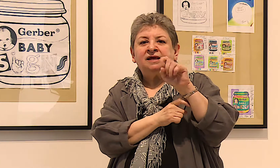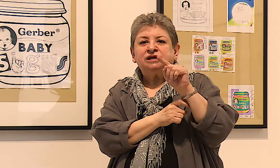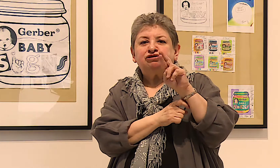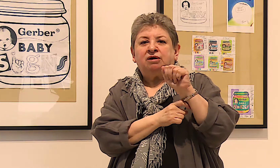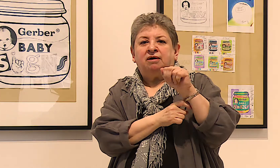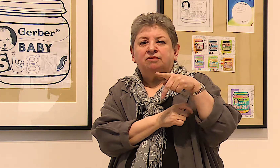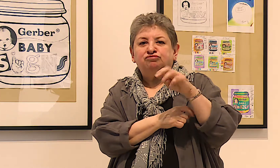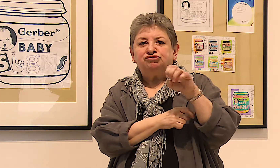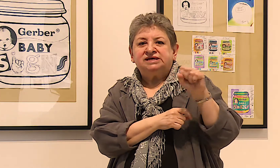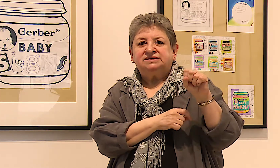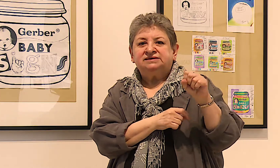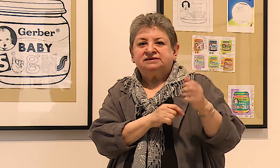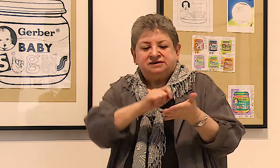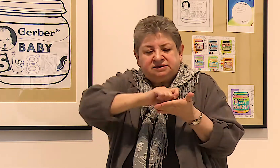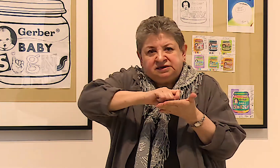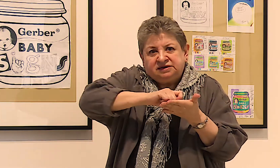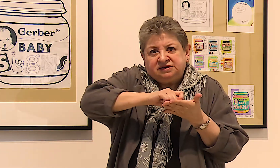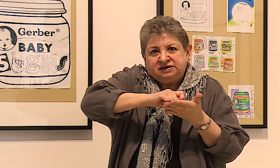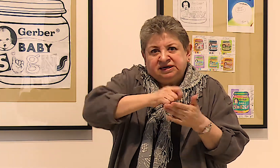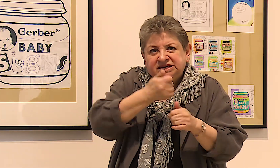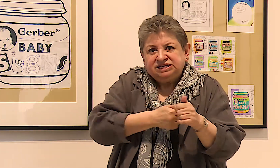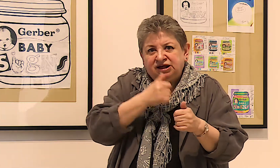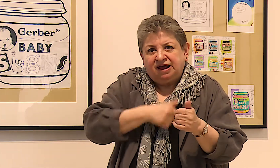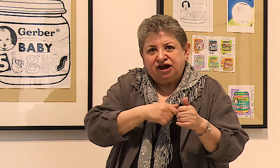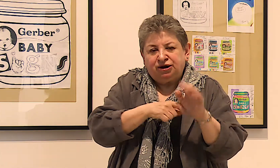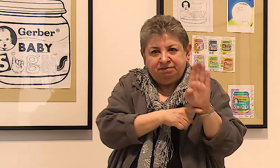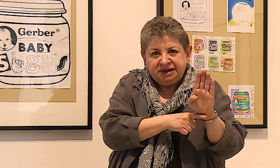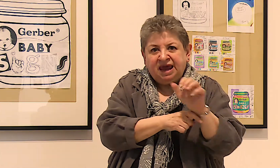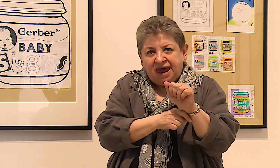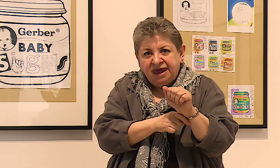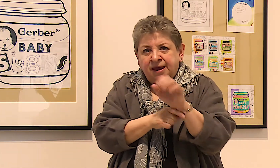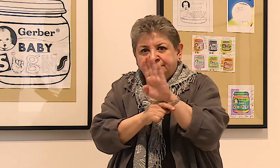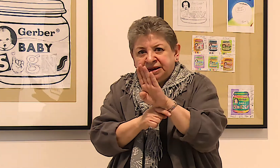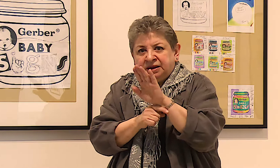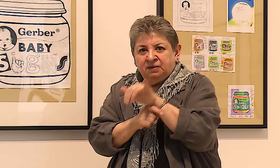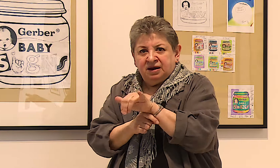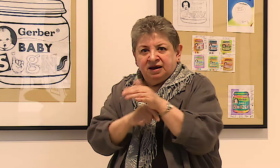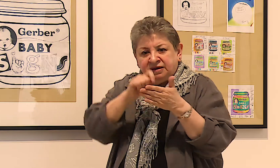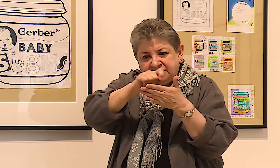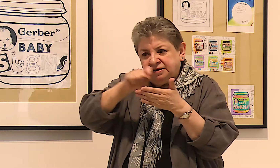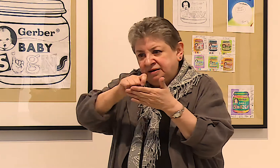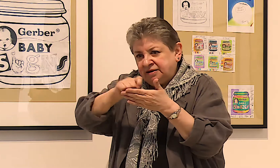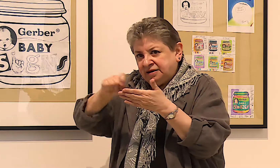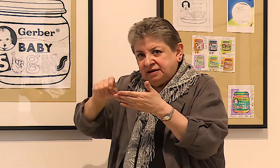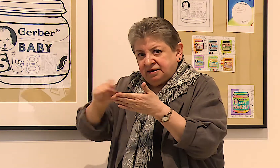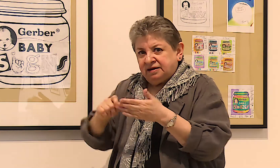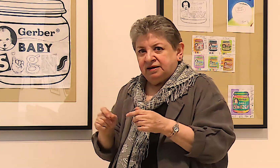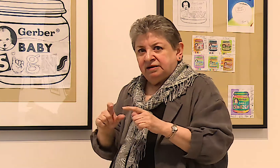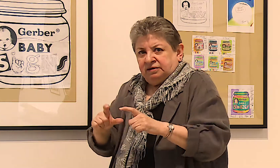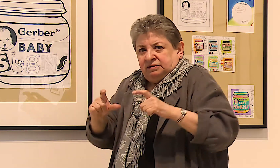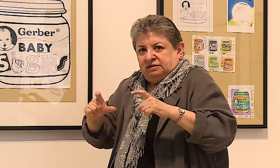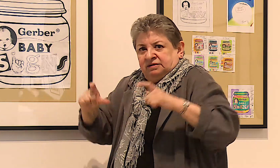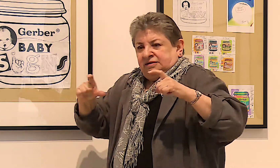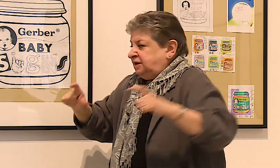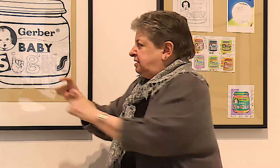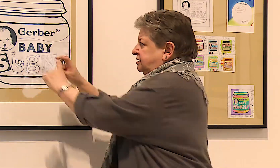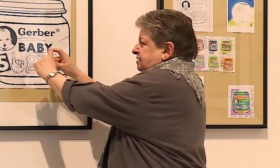The letters for "BABY" were created using a letterpress technique to get them just the right size.